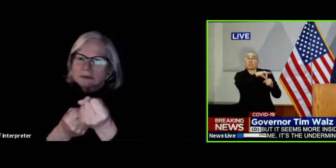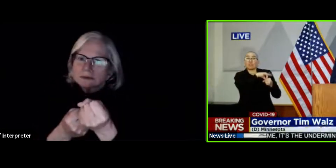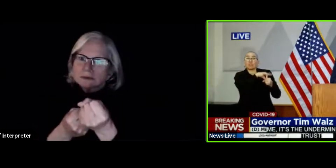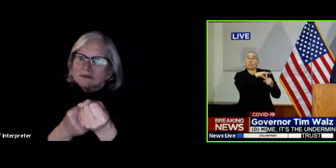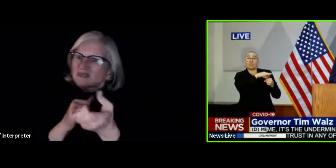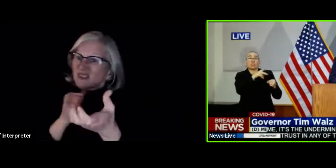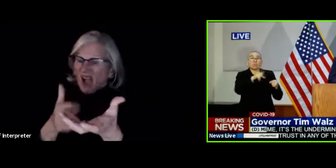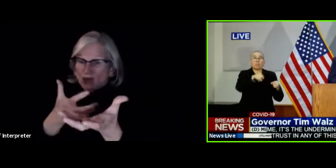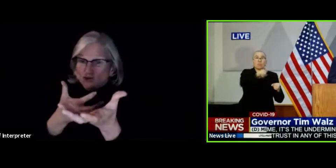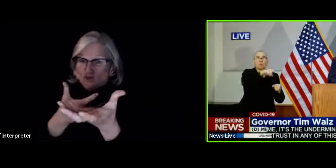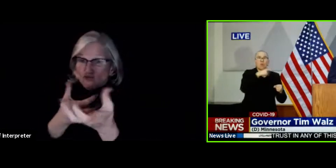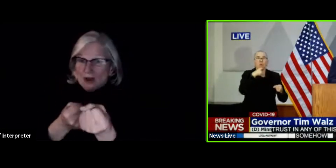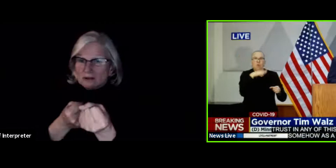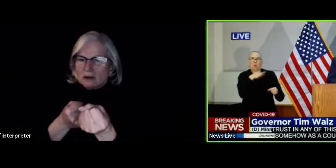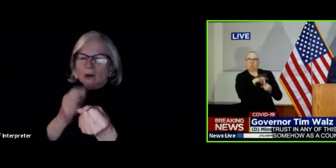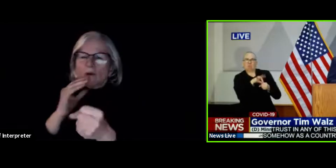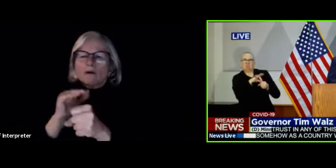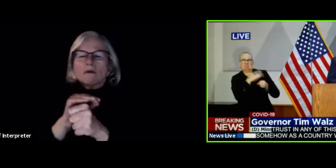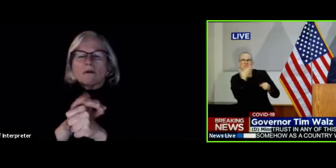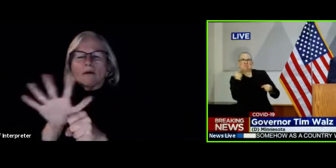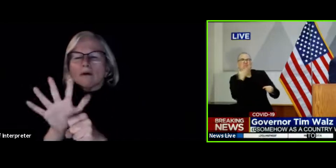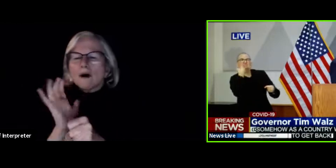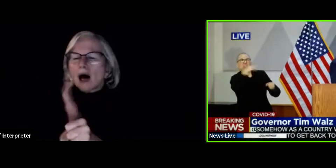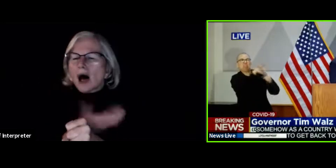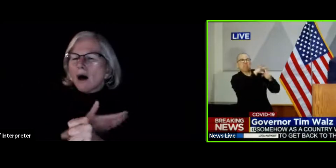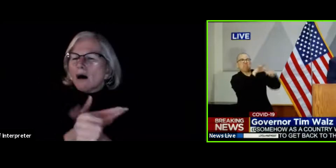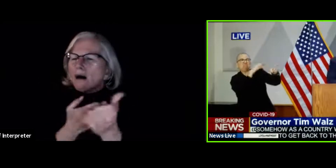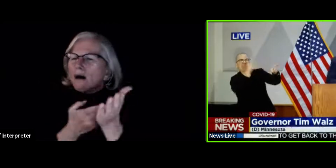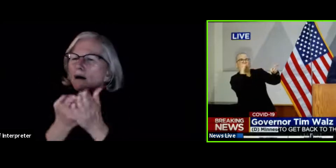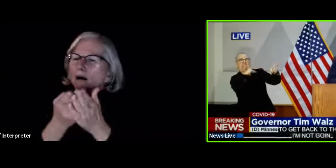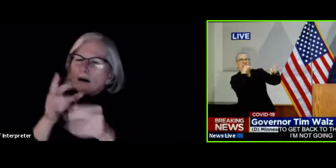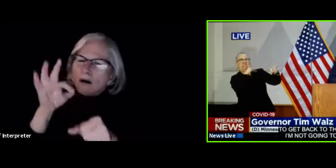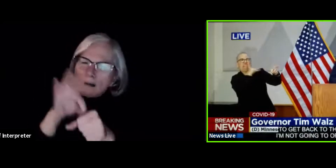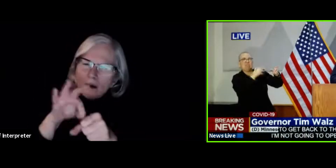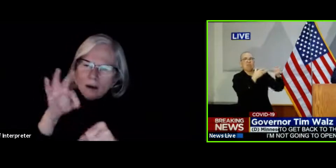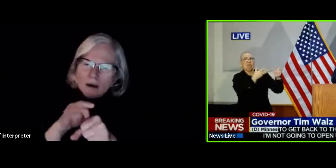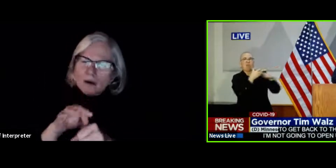THAT -- SO DON'T TRUST NUMBERS, THE ELECTION IS NOT TRUE. DON'T TRUST THESE NUMBERS, THE ELECTION IS NOT TRUE.